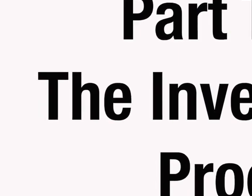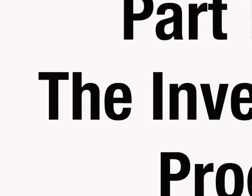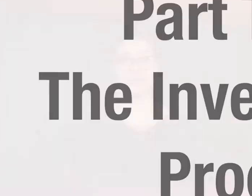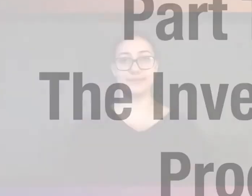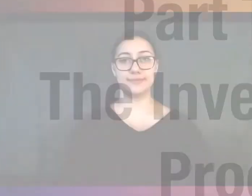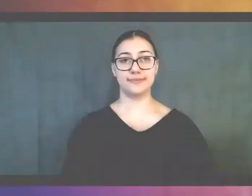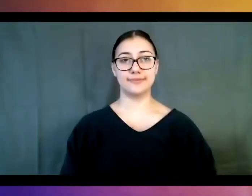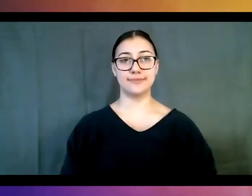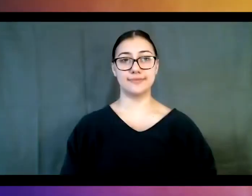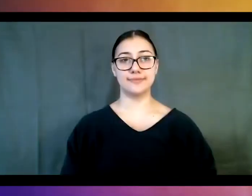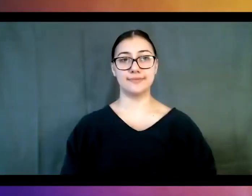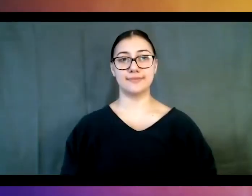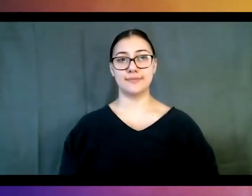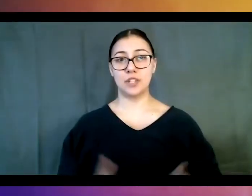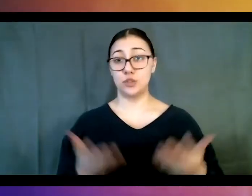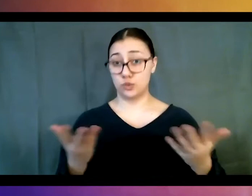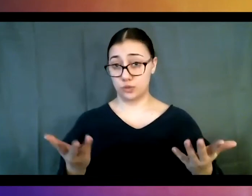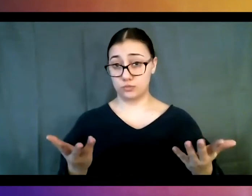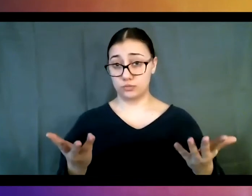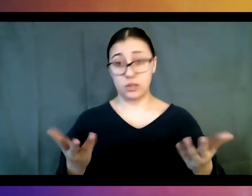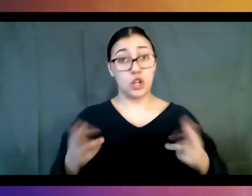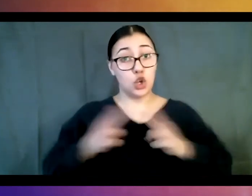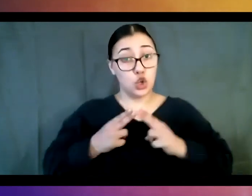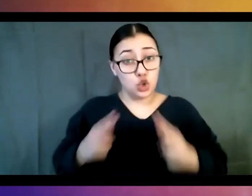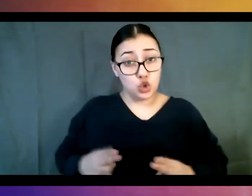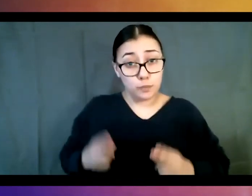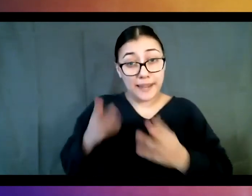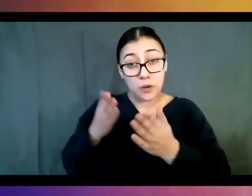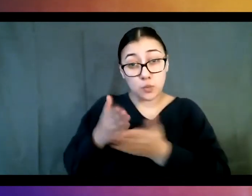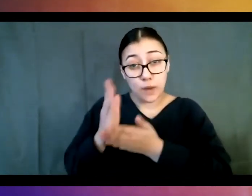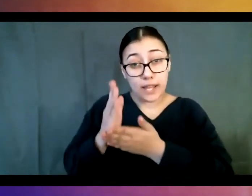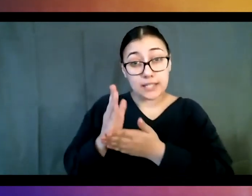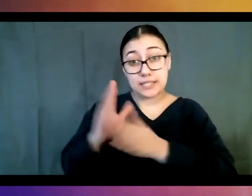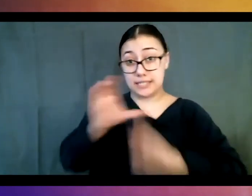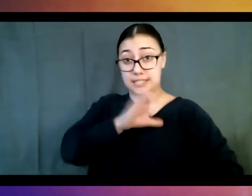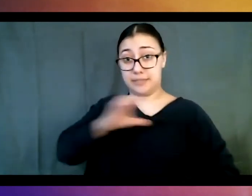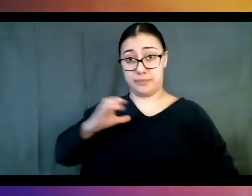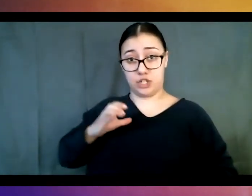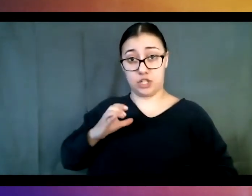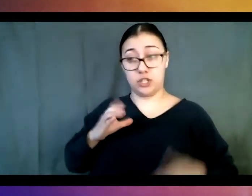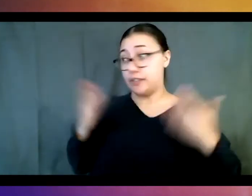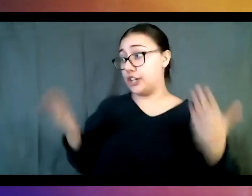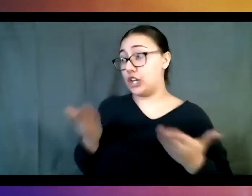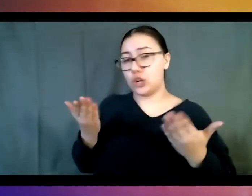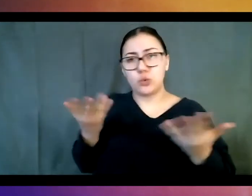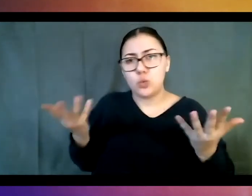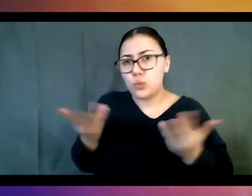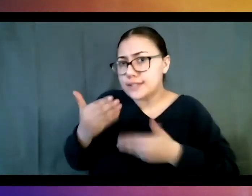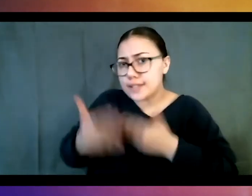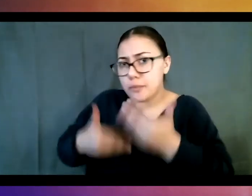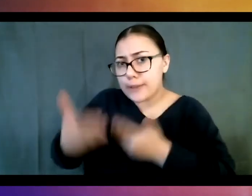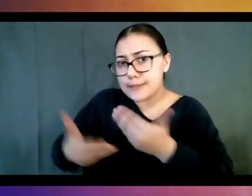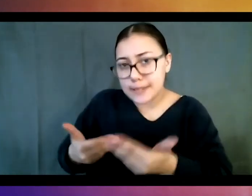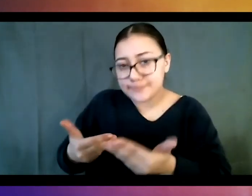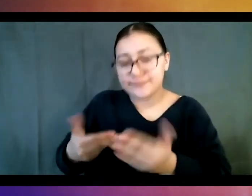What is the Human Rights Commission's investigative process? The Attorney Investigator investigates